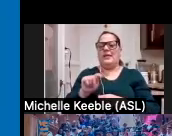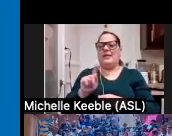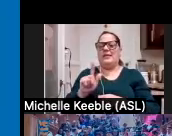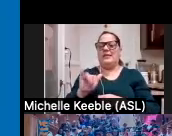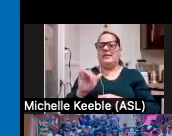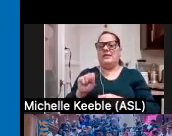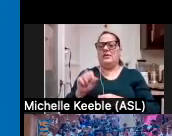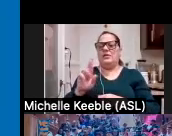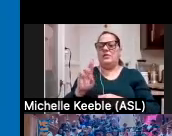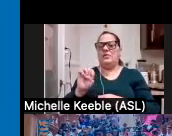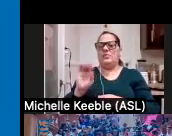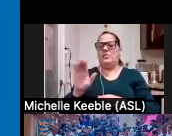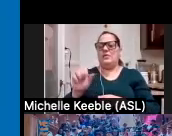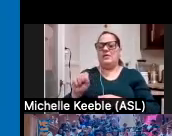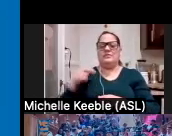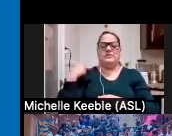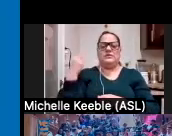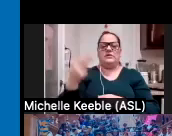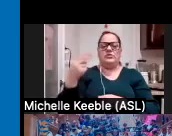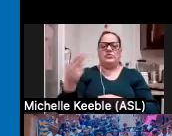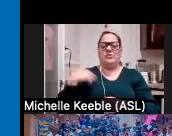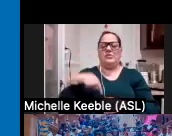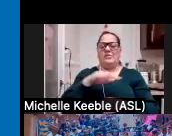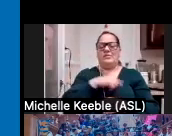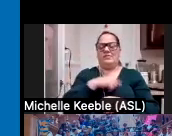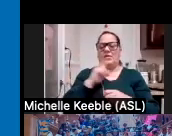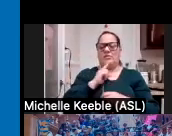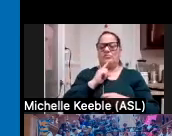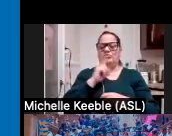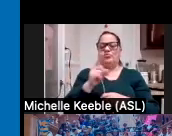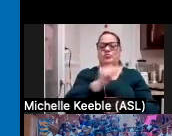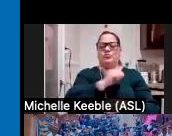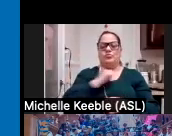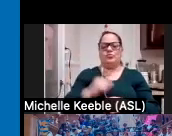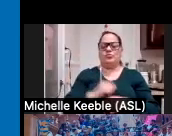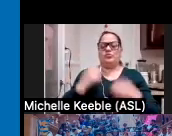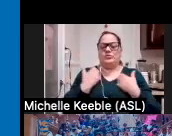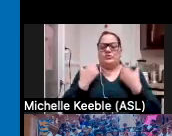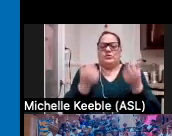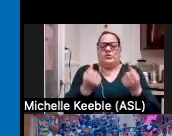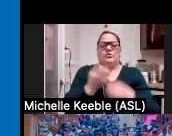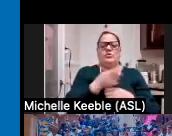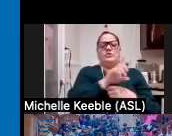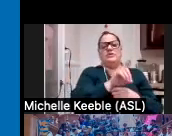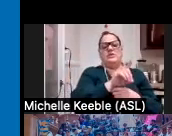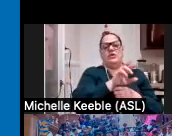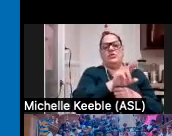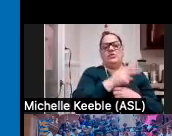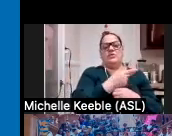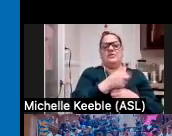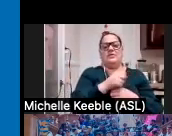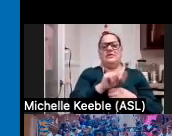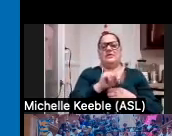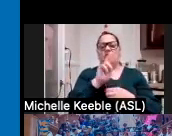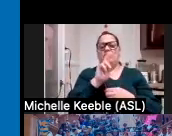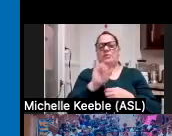um the history of one of our true heroes, Dr. Henry Viscardi Jr. and to preview our Museum of